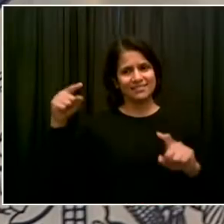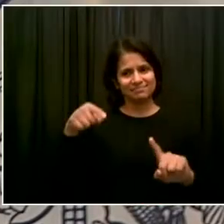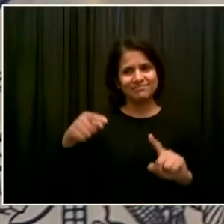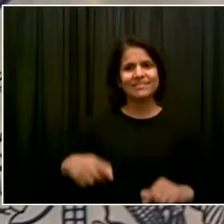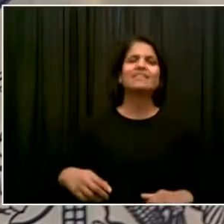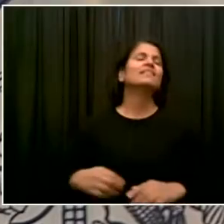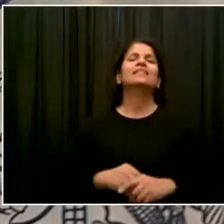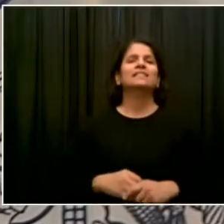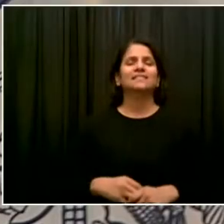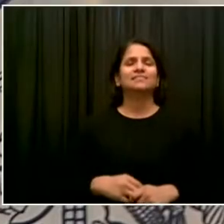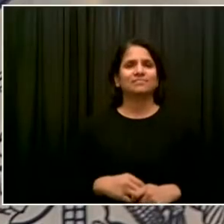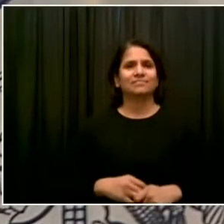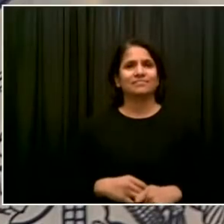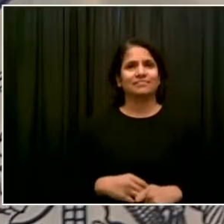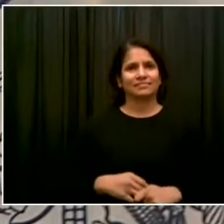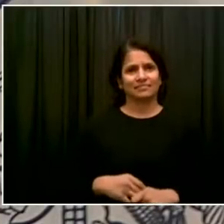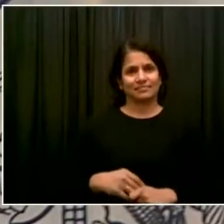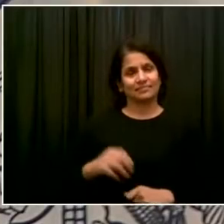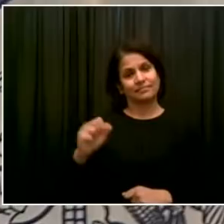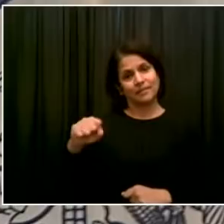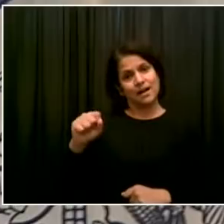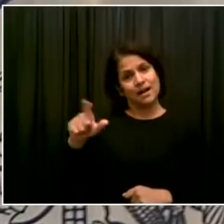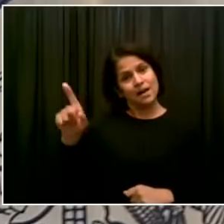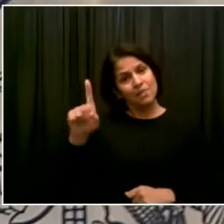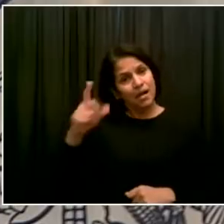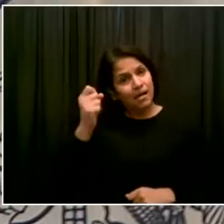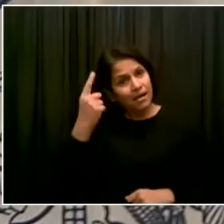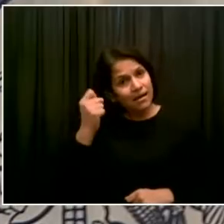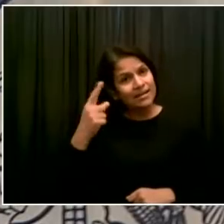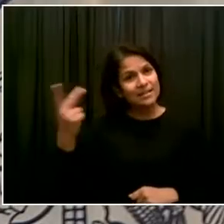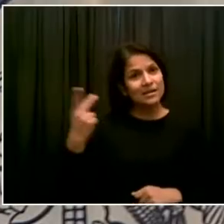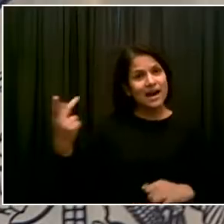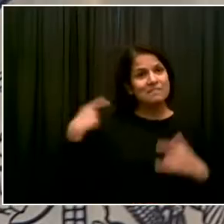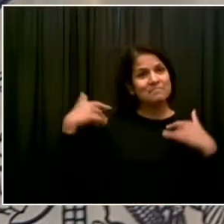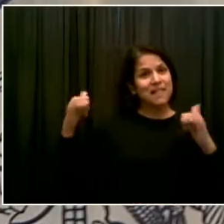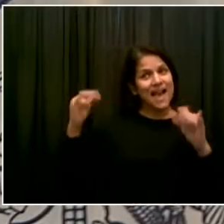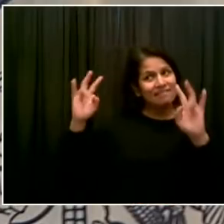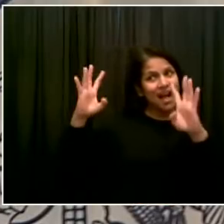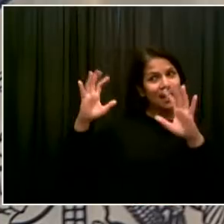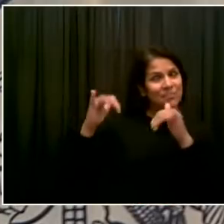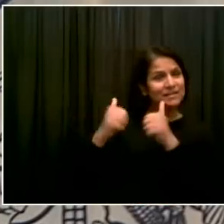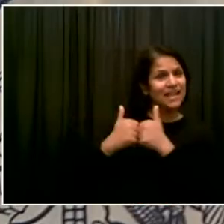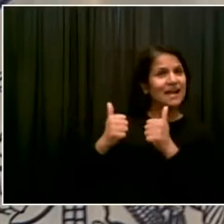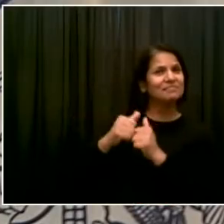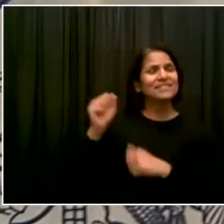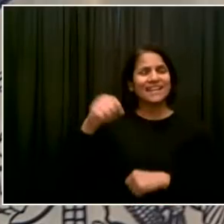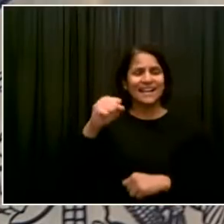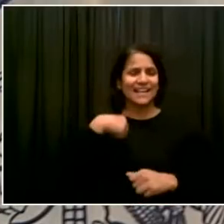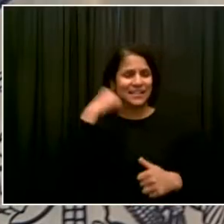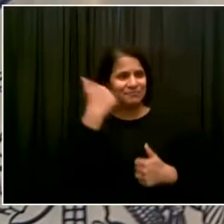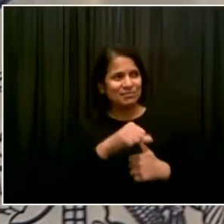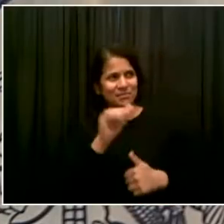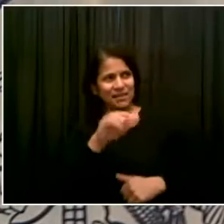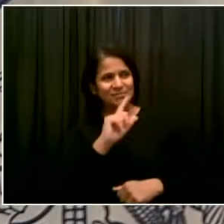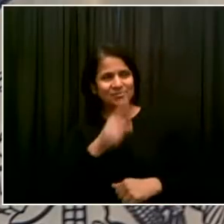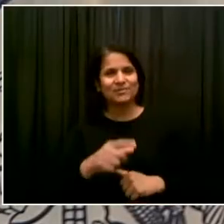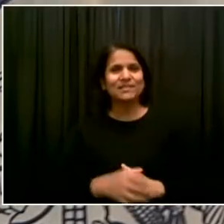Reporter: AND THE SAKE OF PUBLIC HEALTH WE WON'T BE PARTYING TONIGHT.